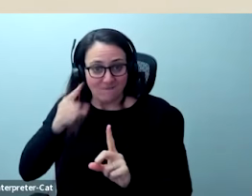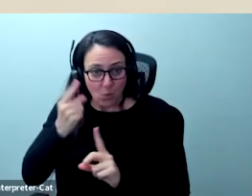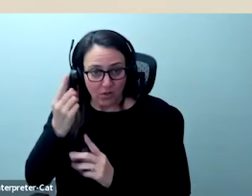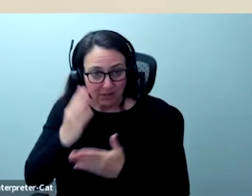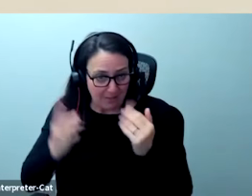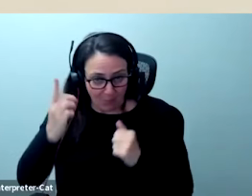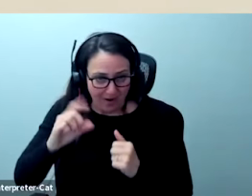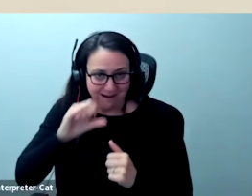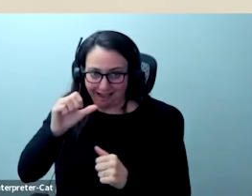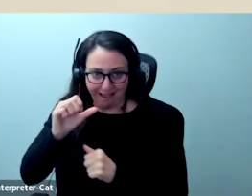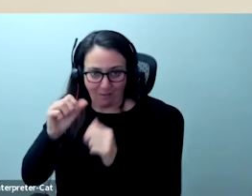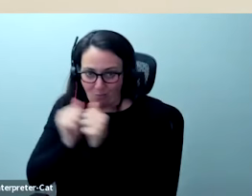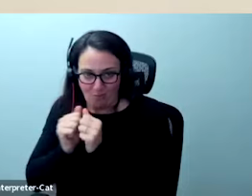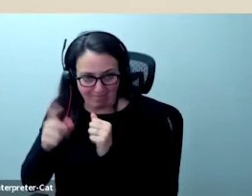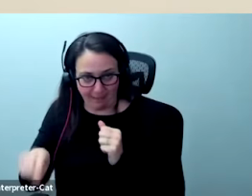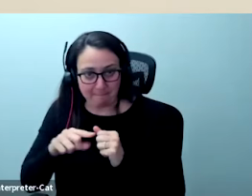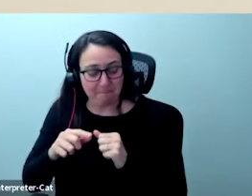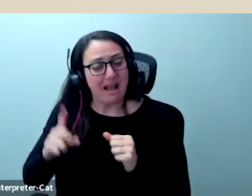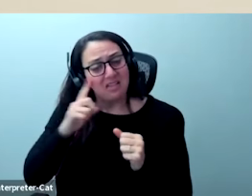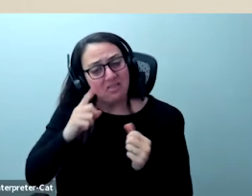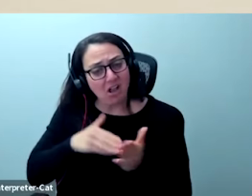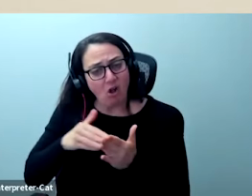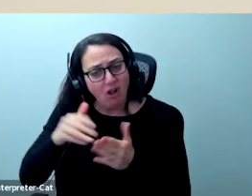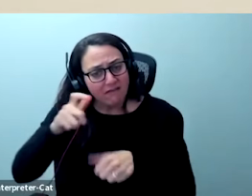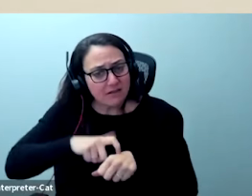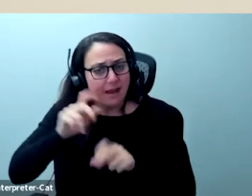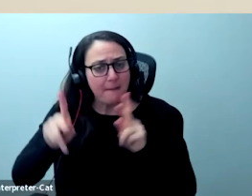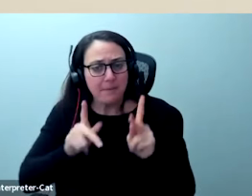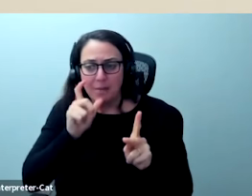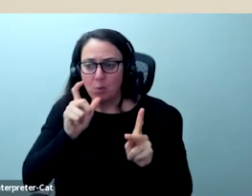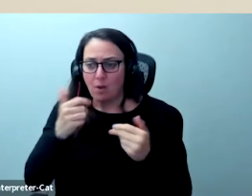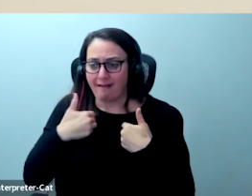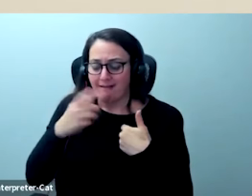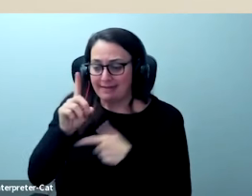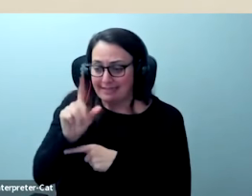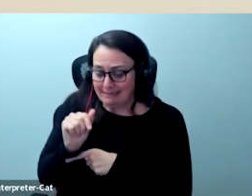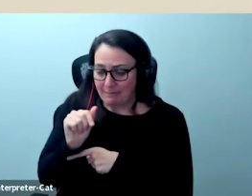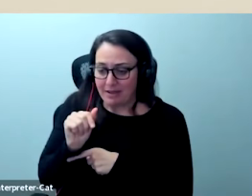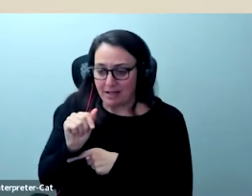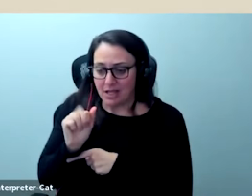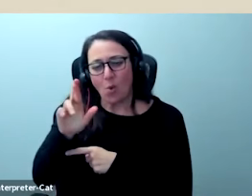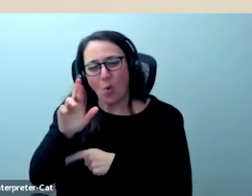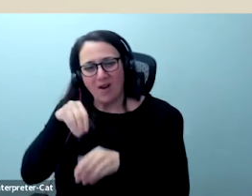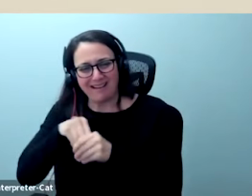And I think often people with disabilities or people in the assistive tech community,